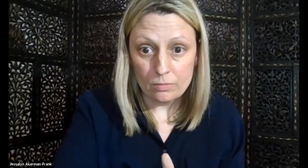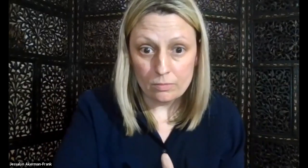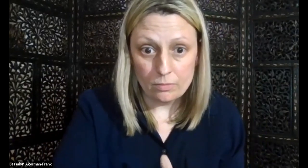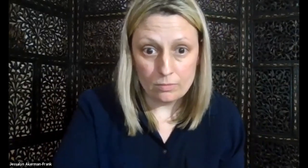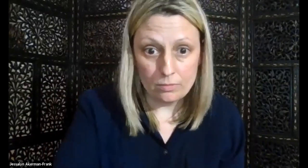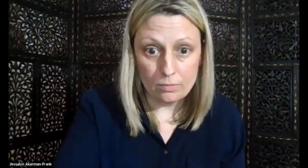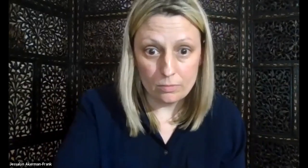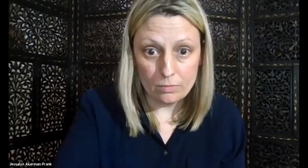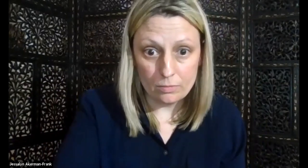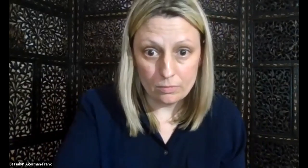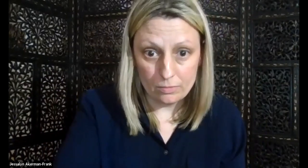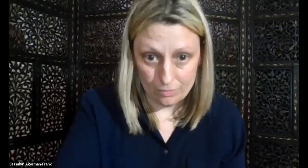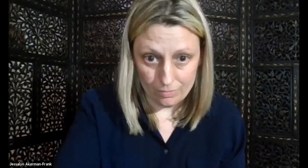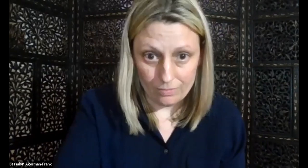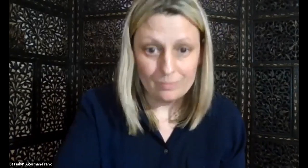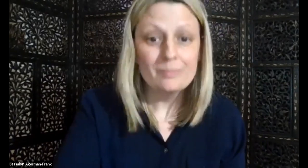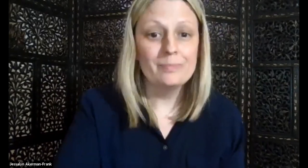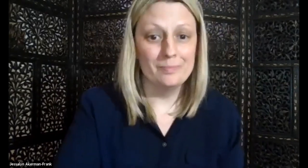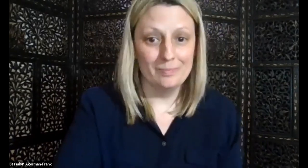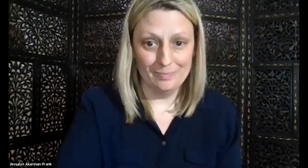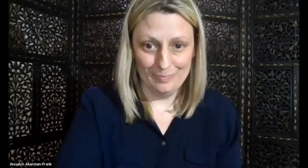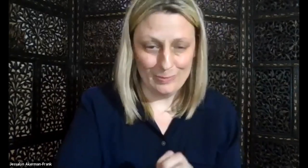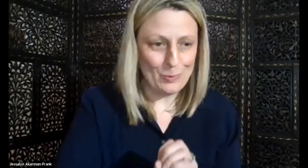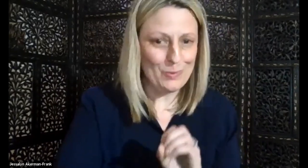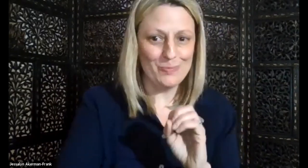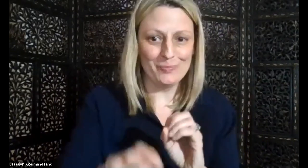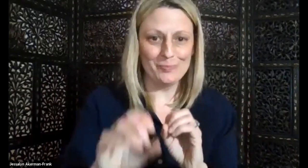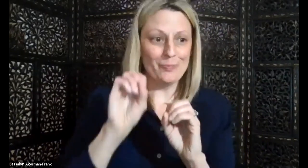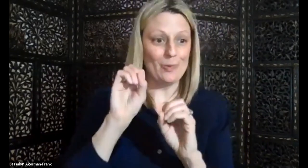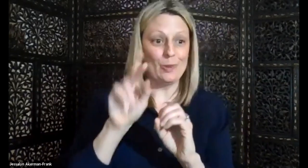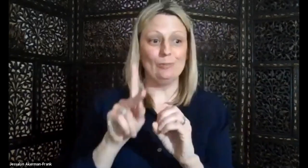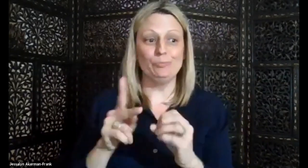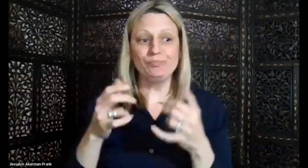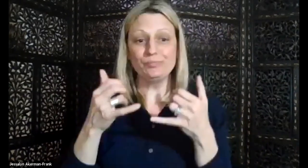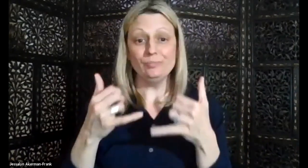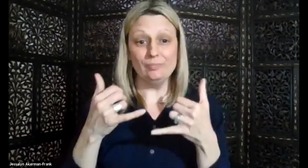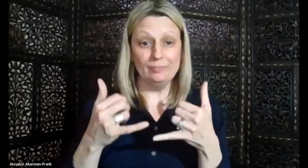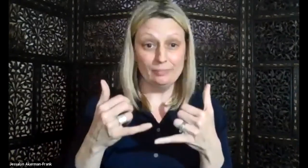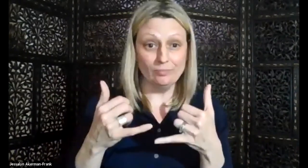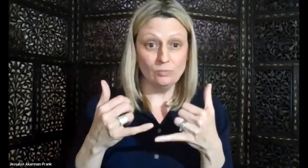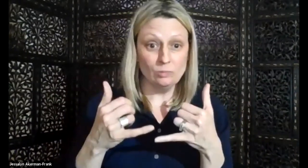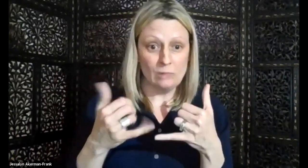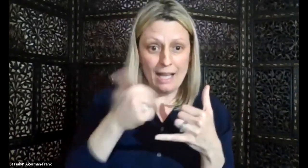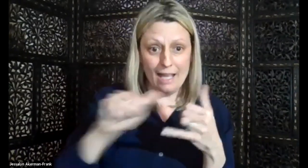and so on and so forth. There are 10 questions in all. Roger: Oh, I